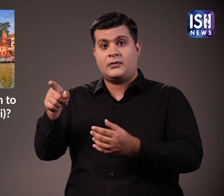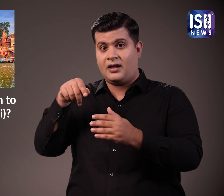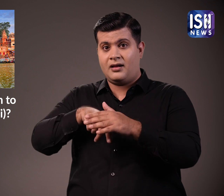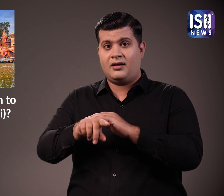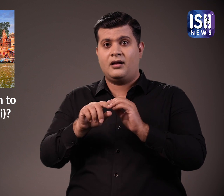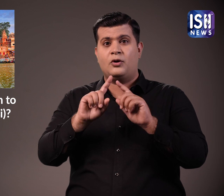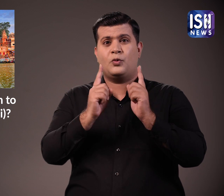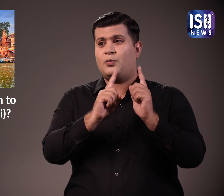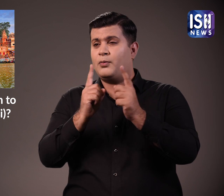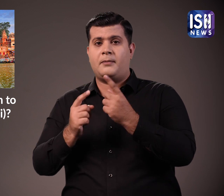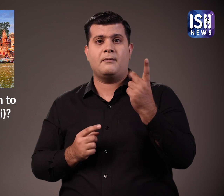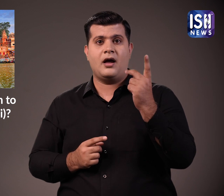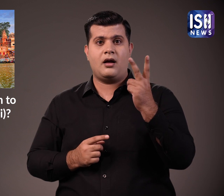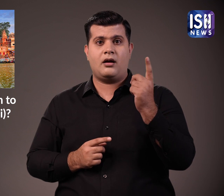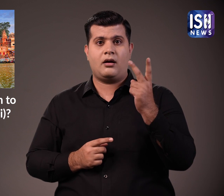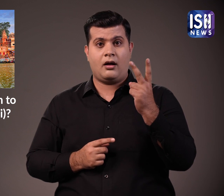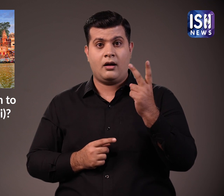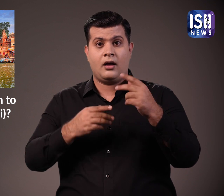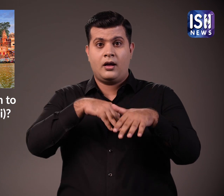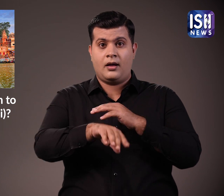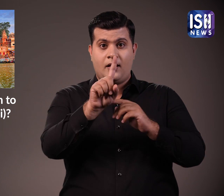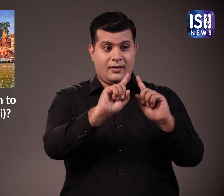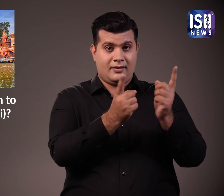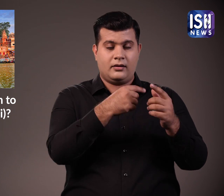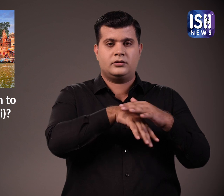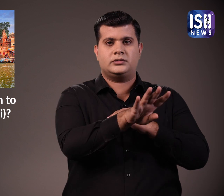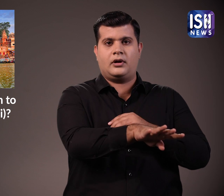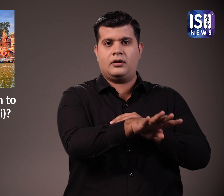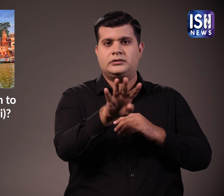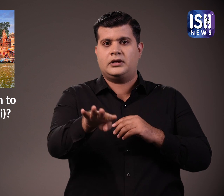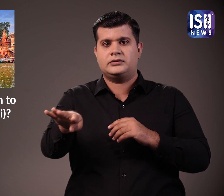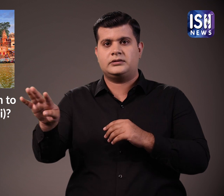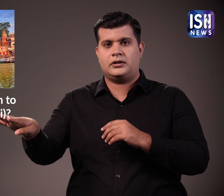The hotel has 12 rooms. Each room can accomodate 4 people.